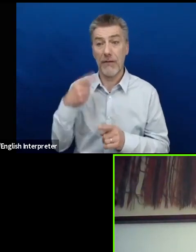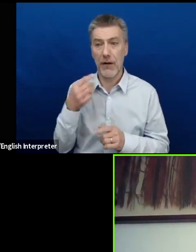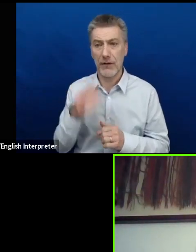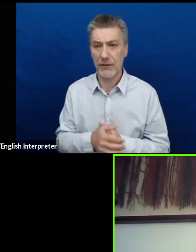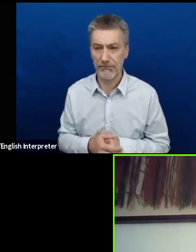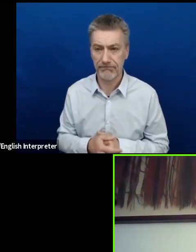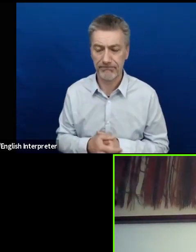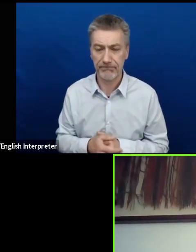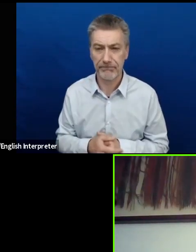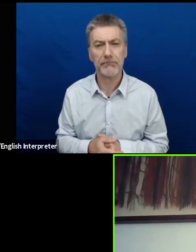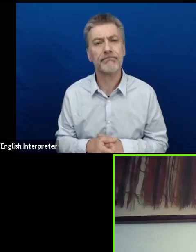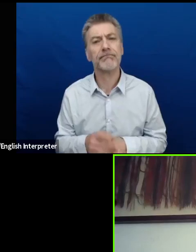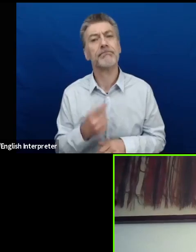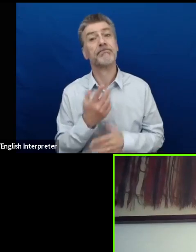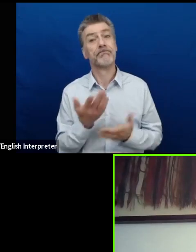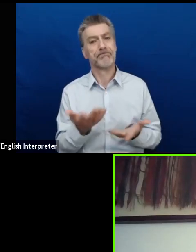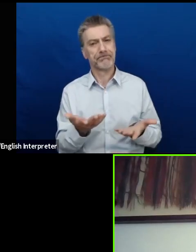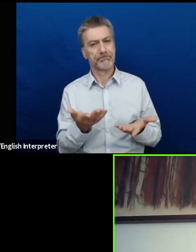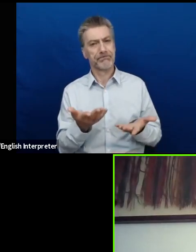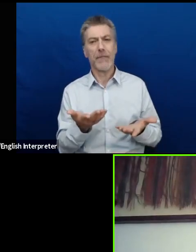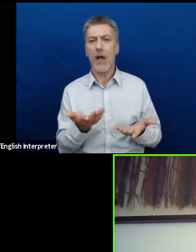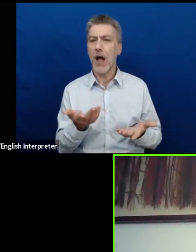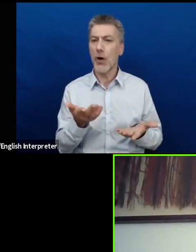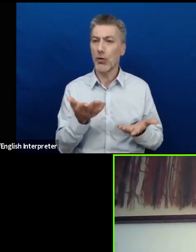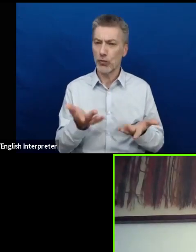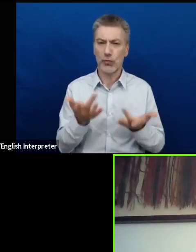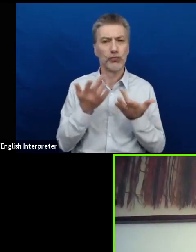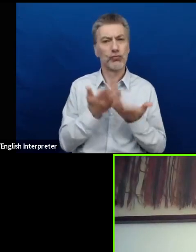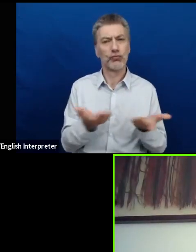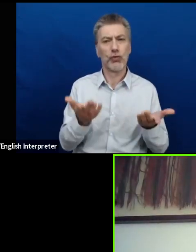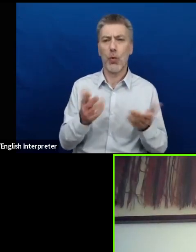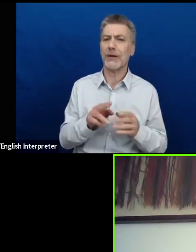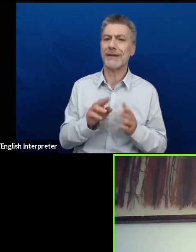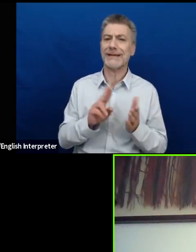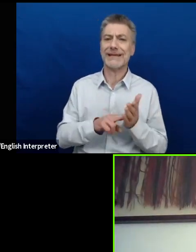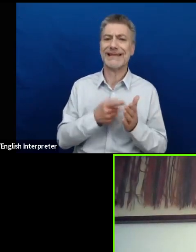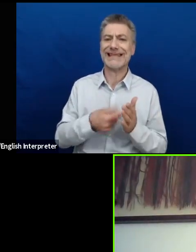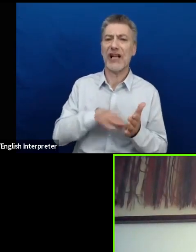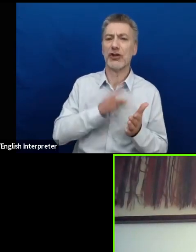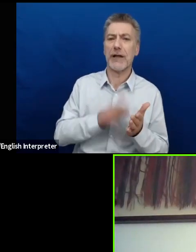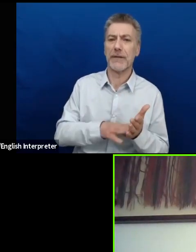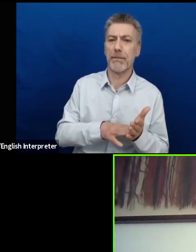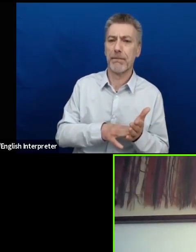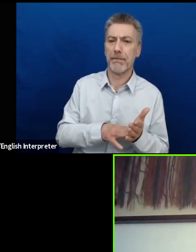that they have to say but I do take the questions that they have asked